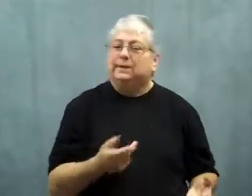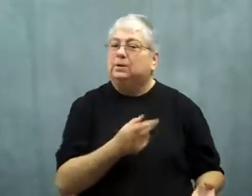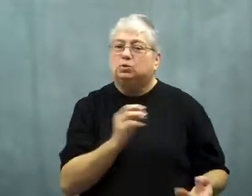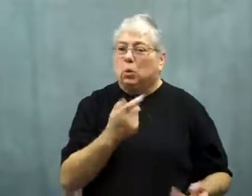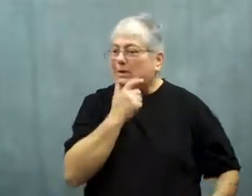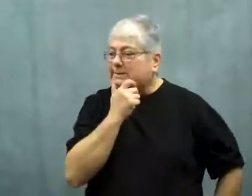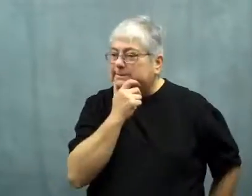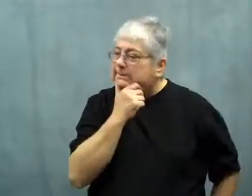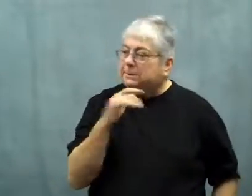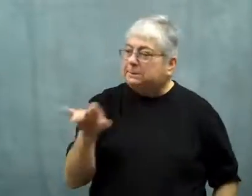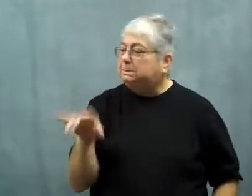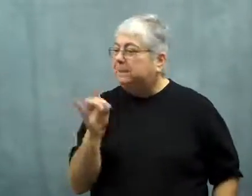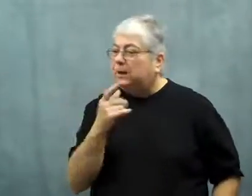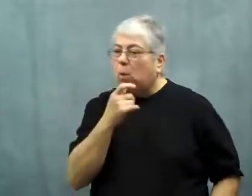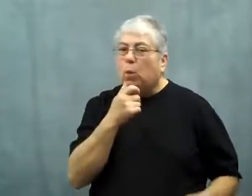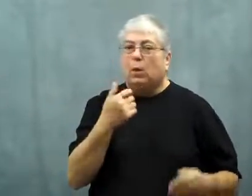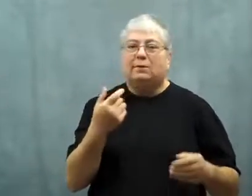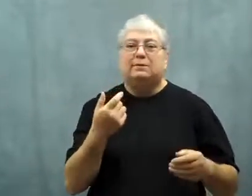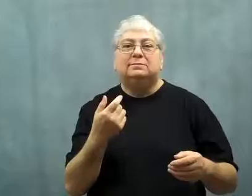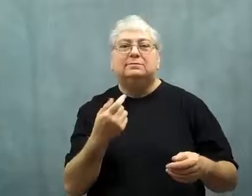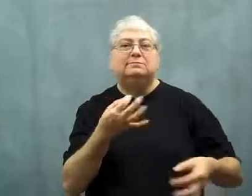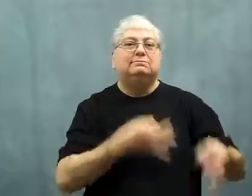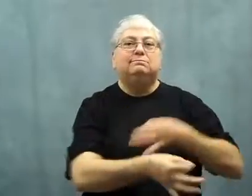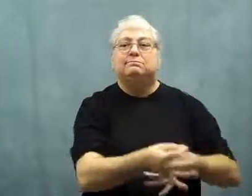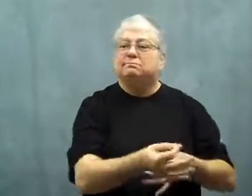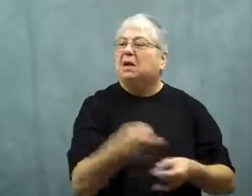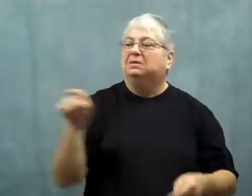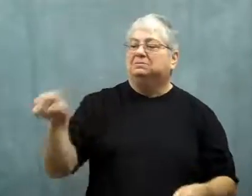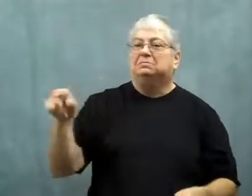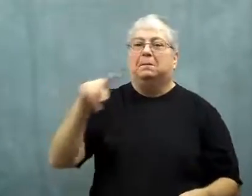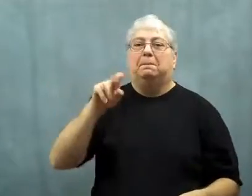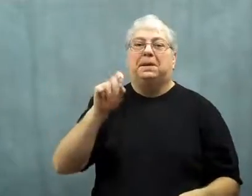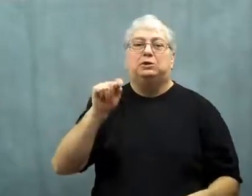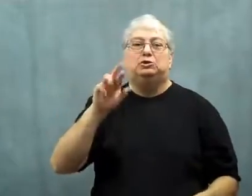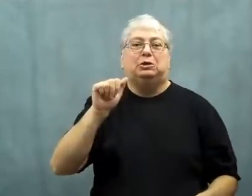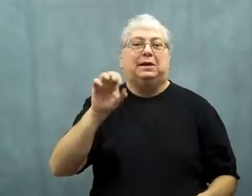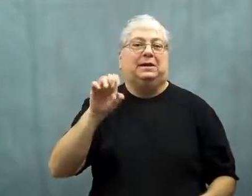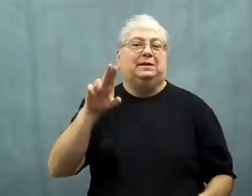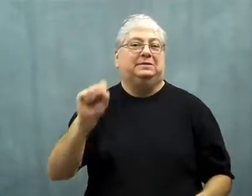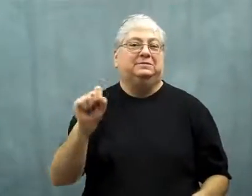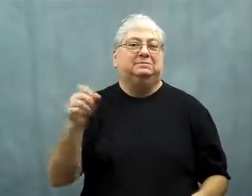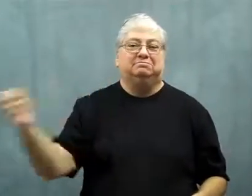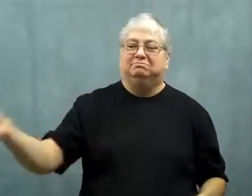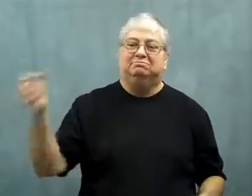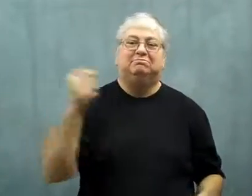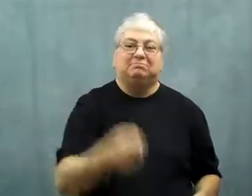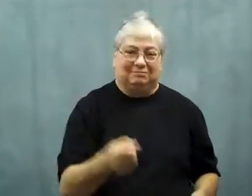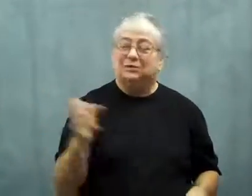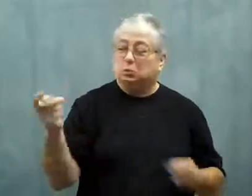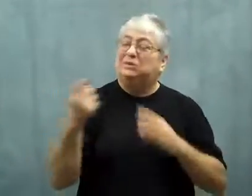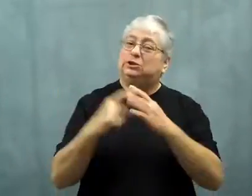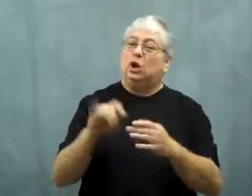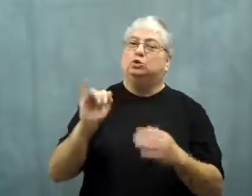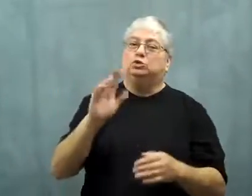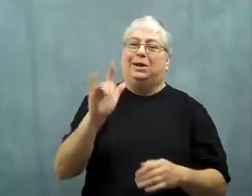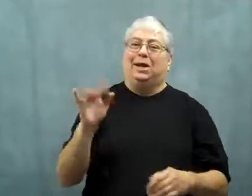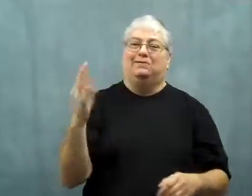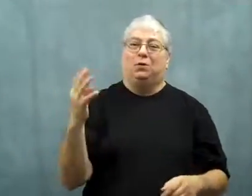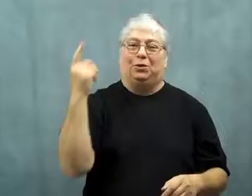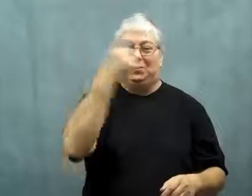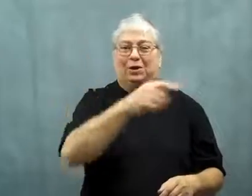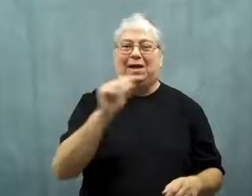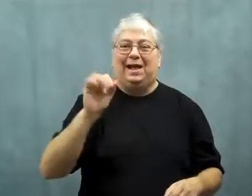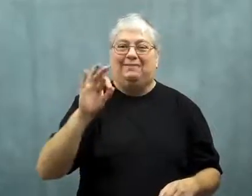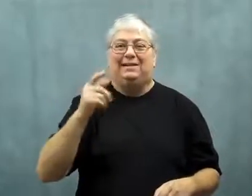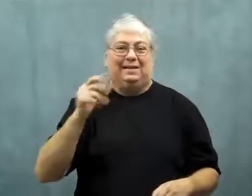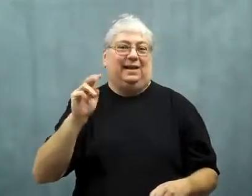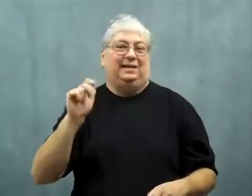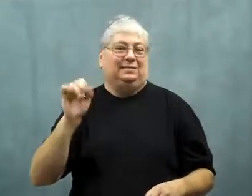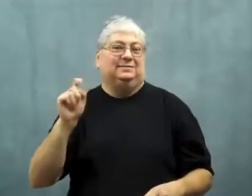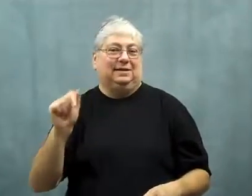Petraeus was chosen as his replacement.